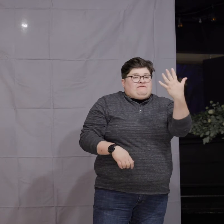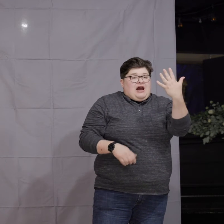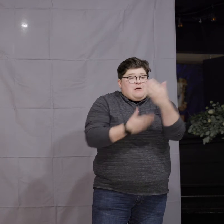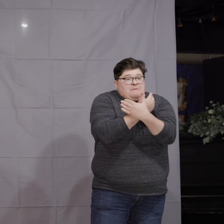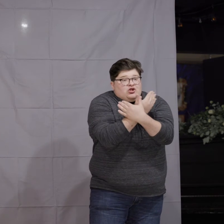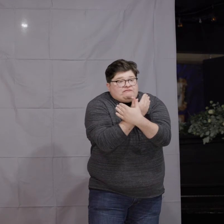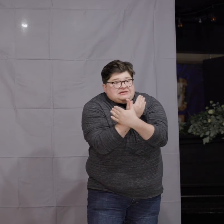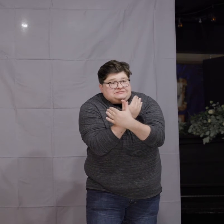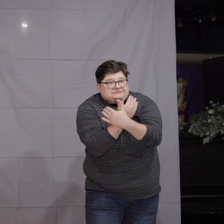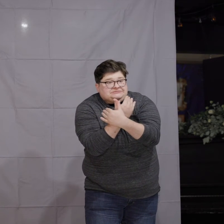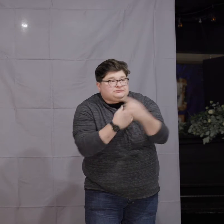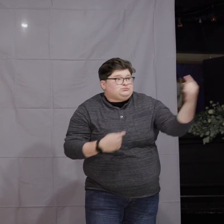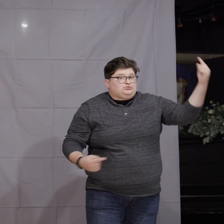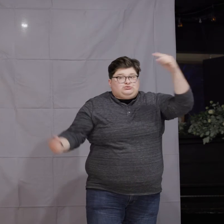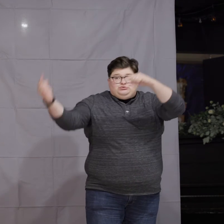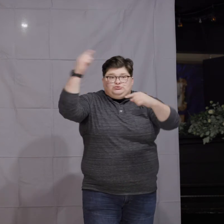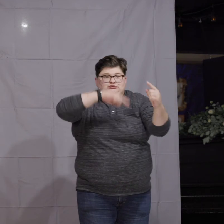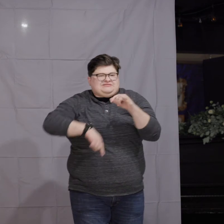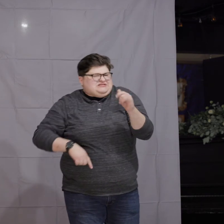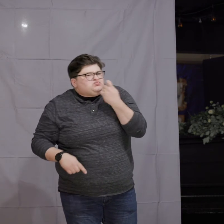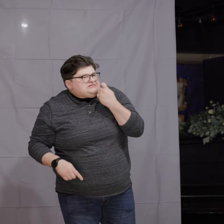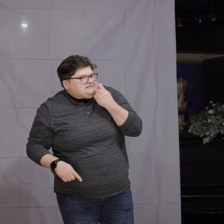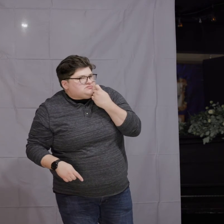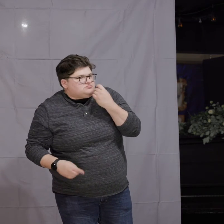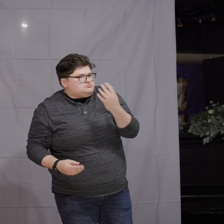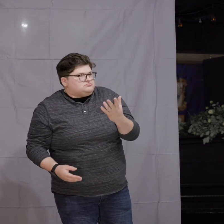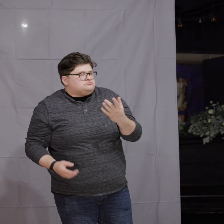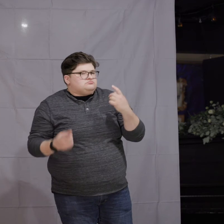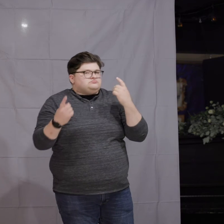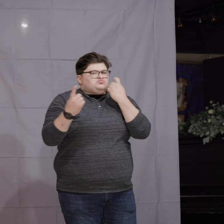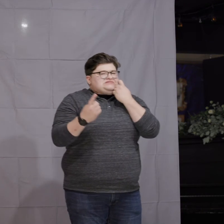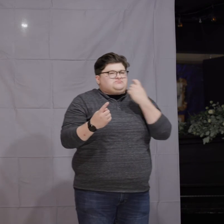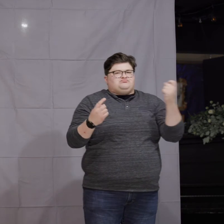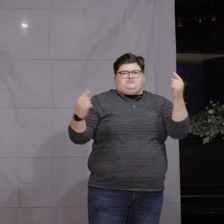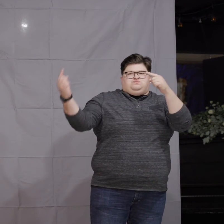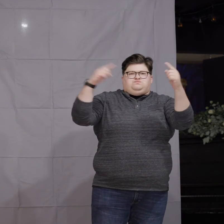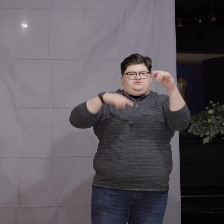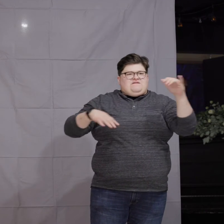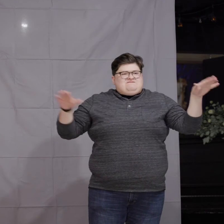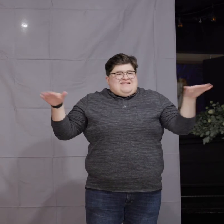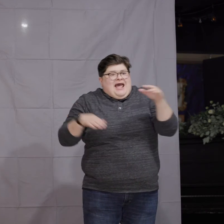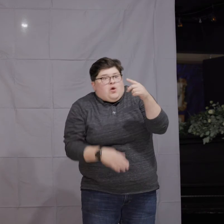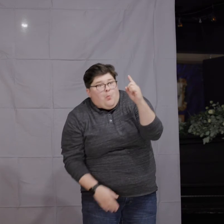and five butterflies started flying around my car. I mean five of 'em.